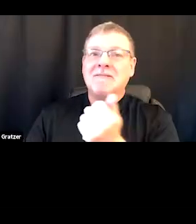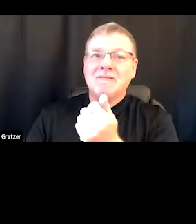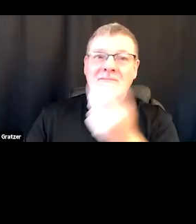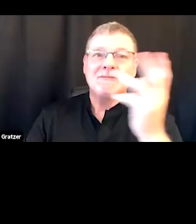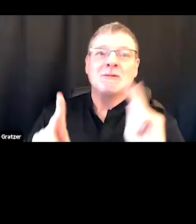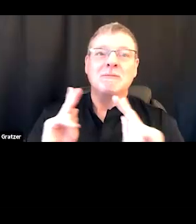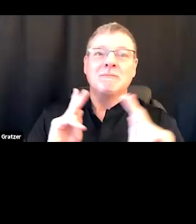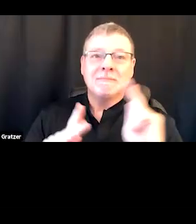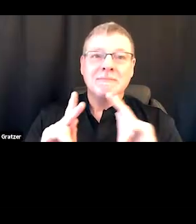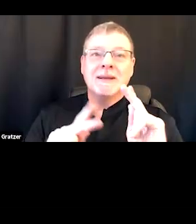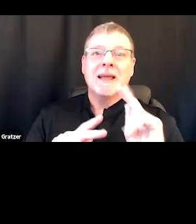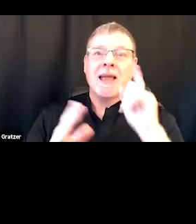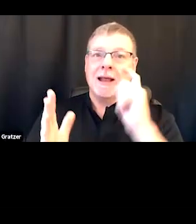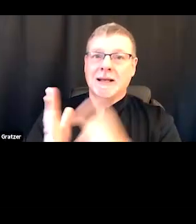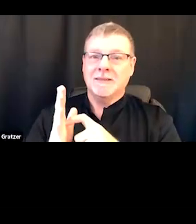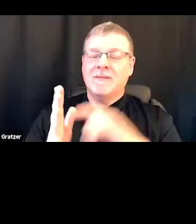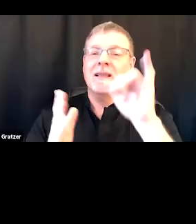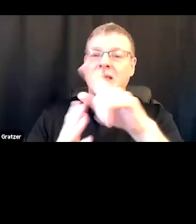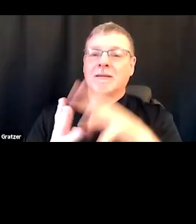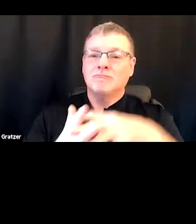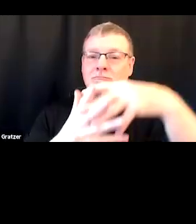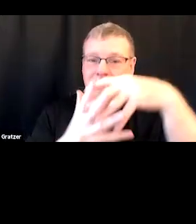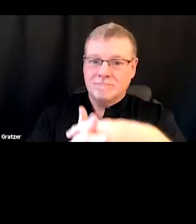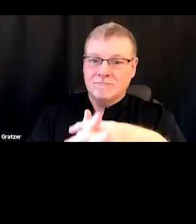and identifying that they are living on tribal lands,